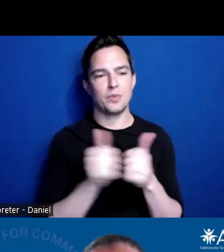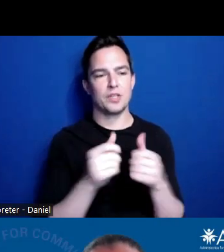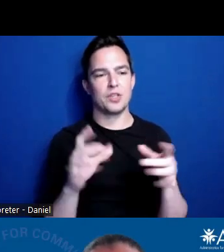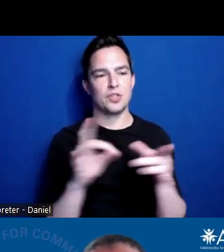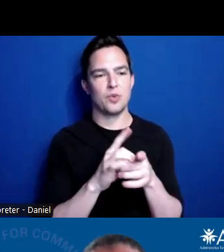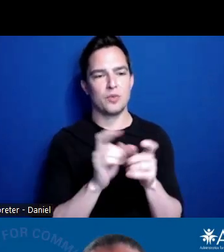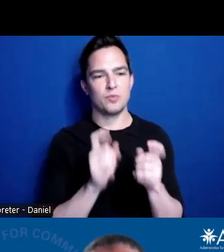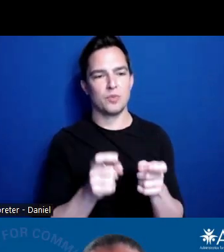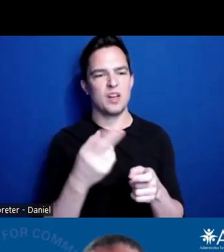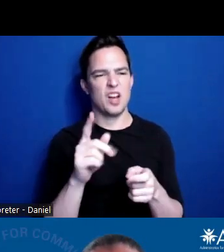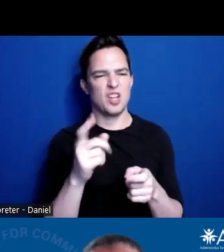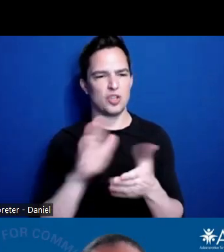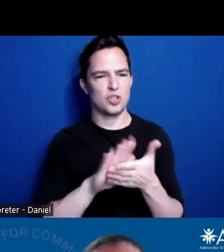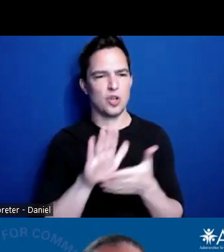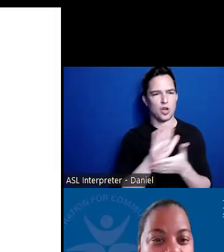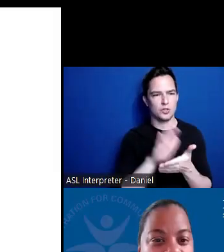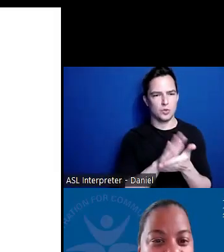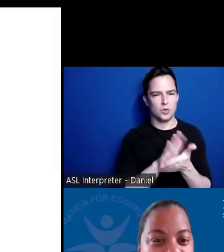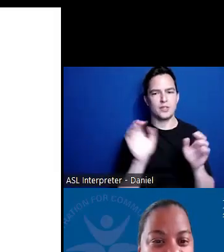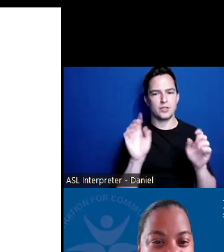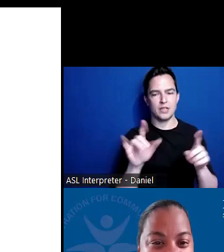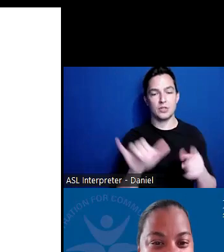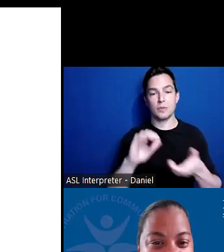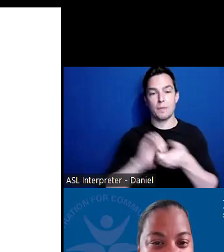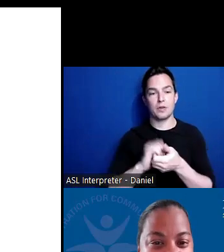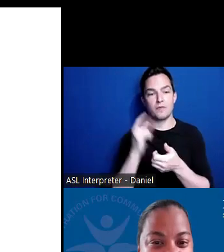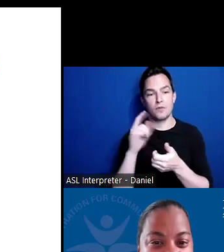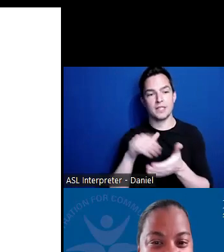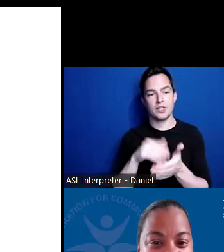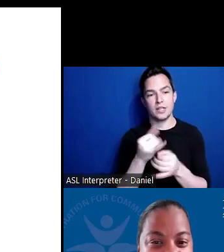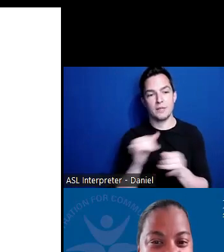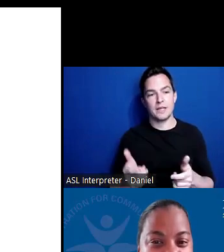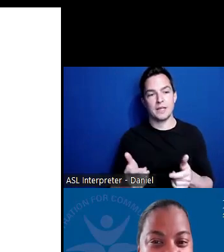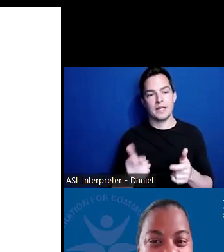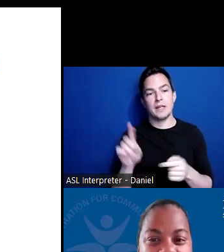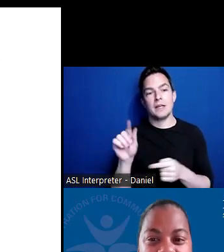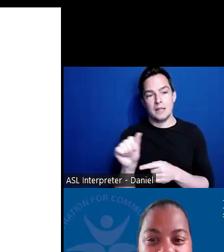College School of Education in partnership for the Center for Independence of the Disabled New York,